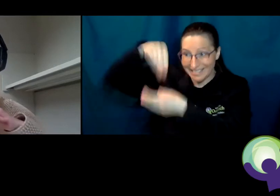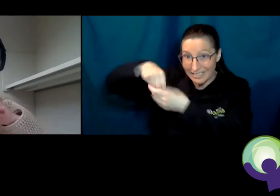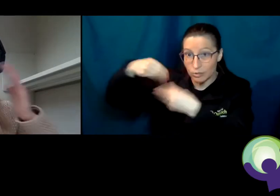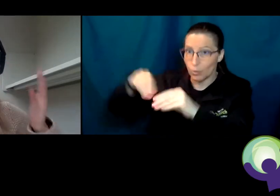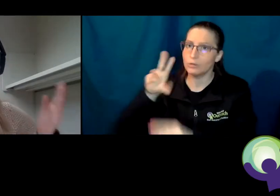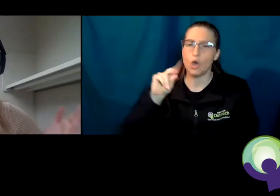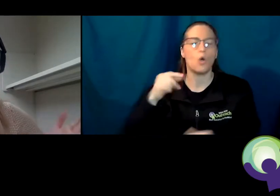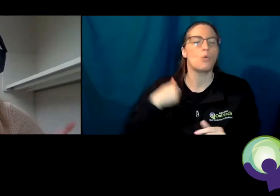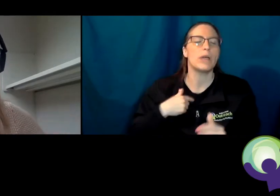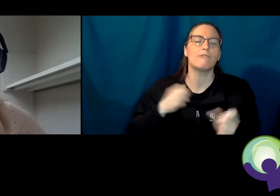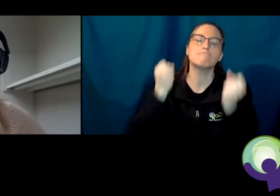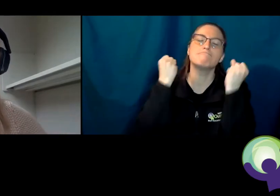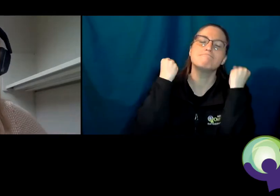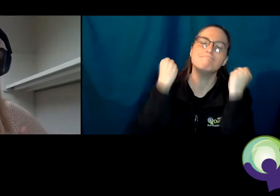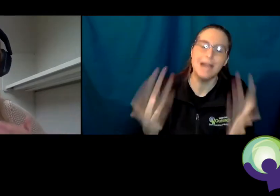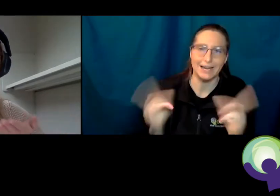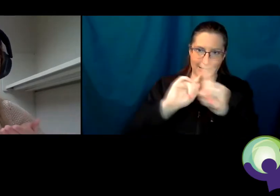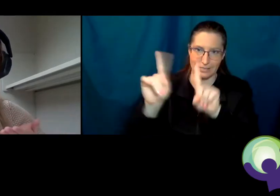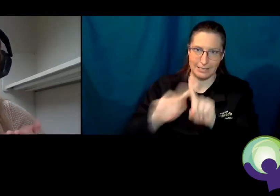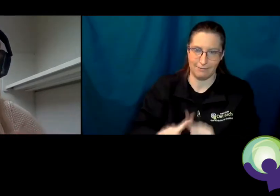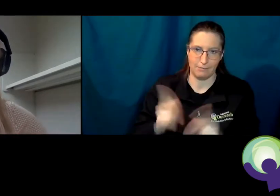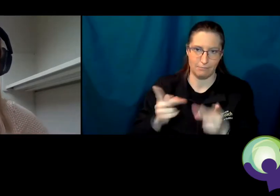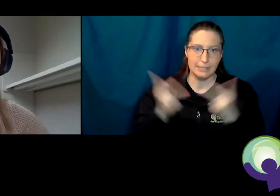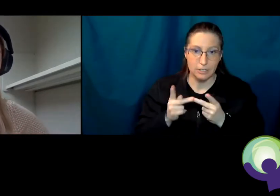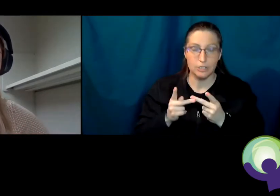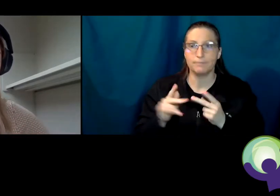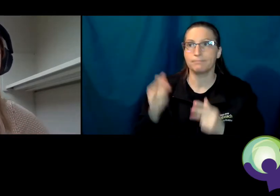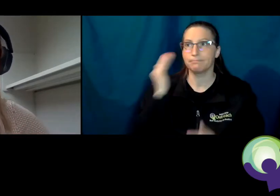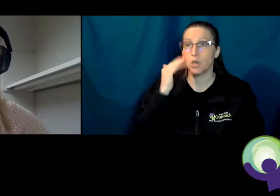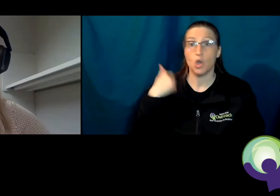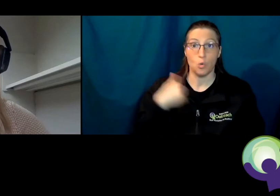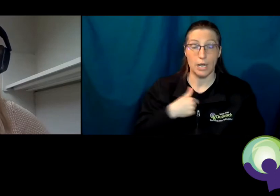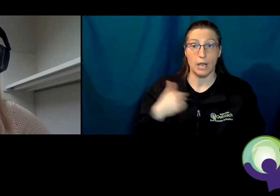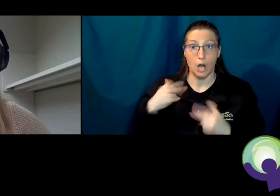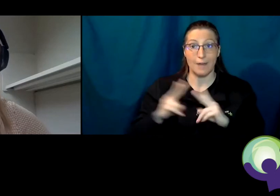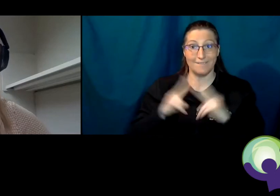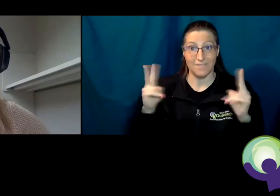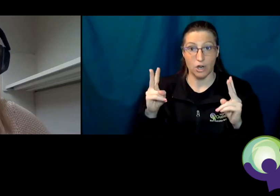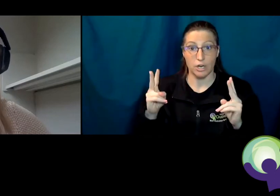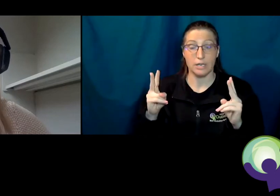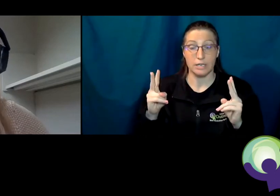a variety of different positions like I mentioned we are a very vertically integrated company.